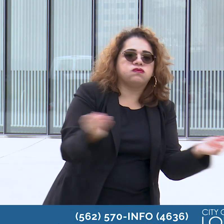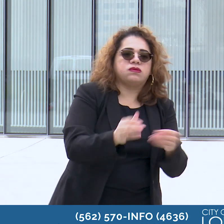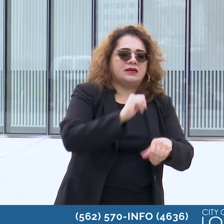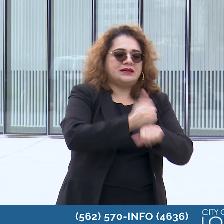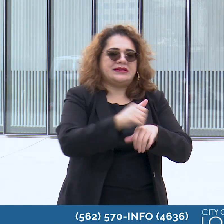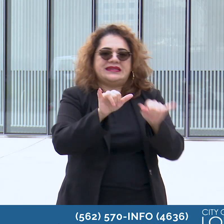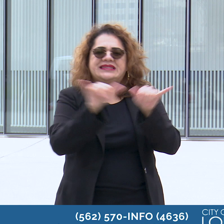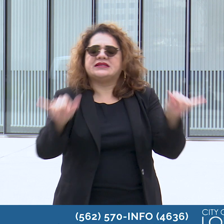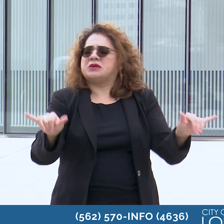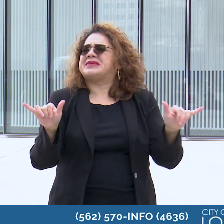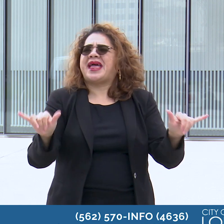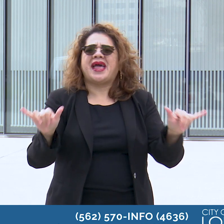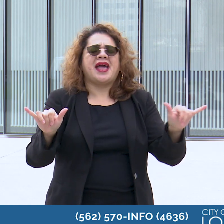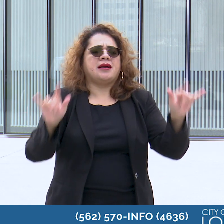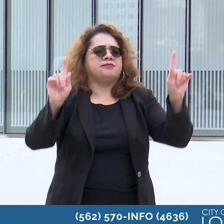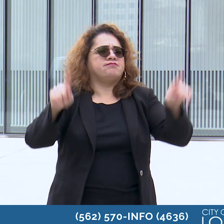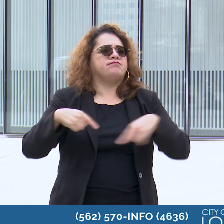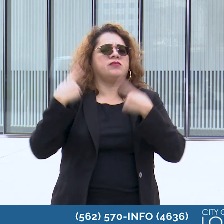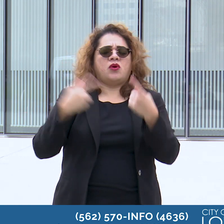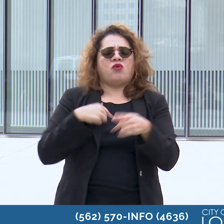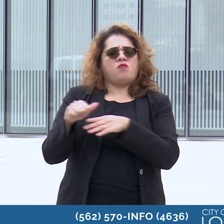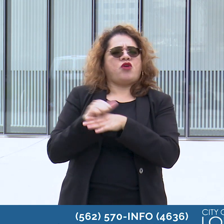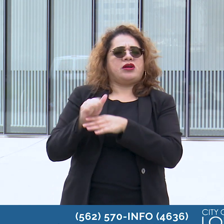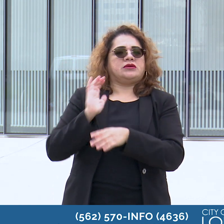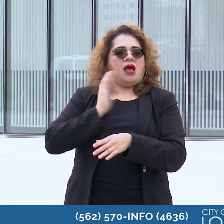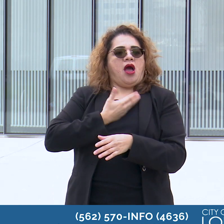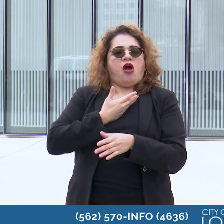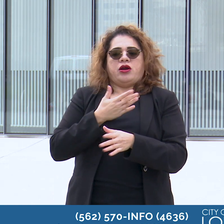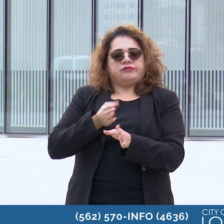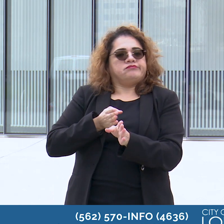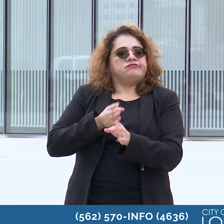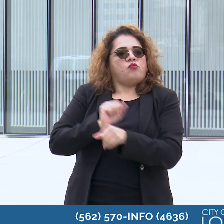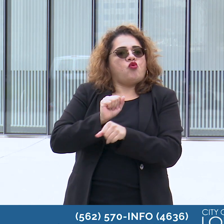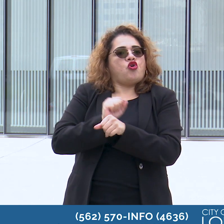We ask the broader community to be patient as we work with our partners to distribute